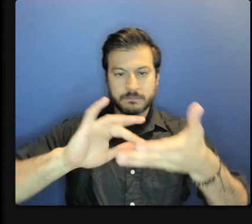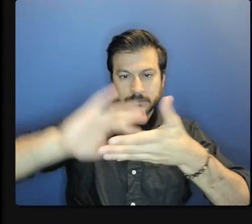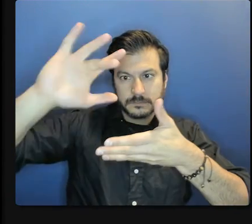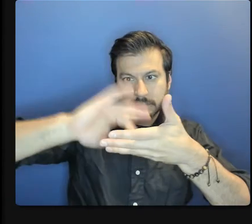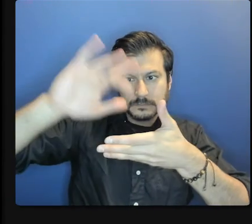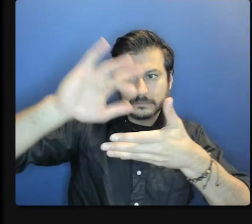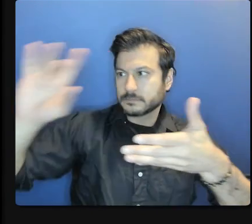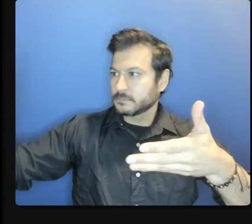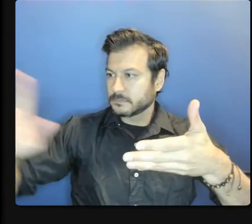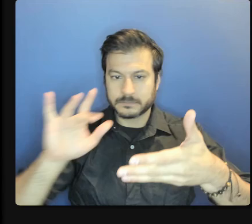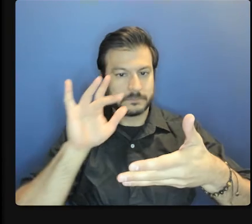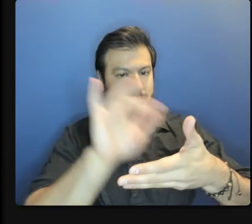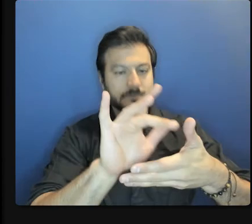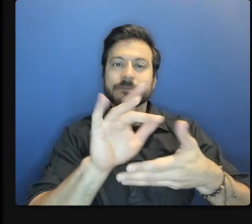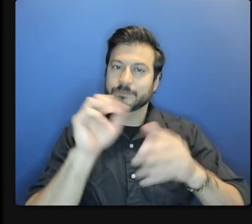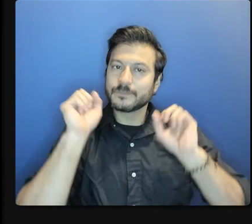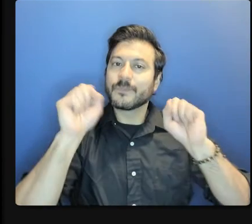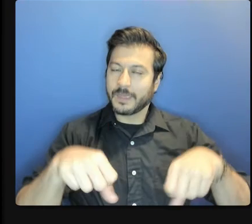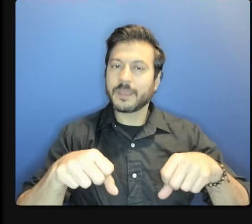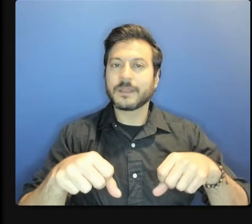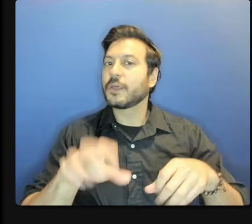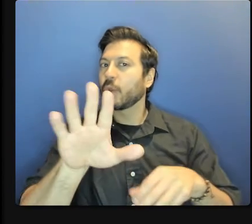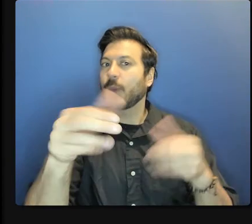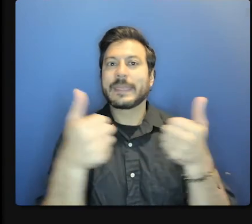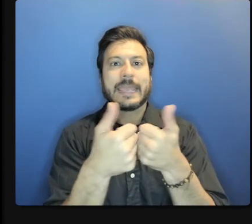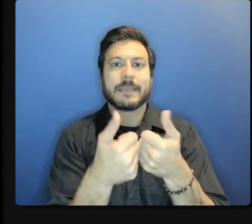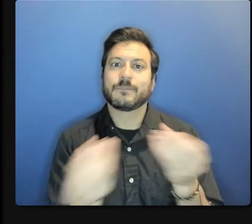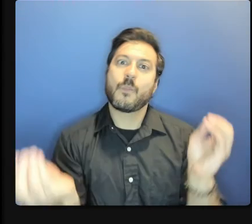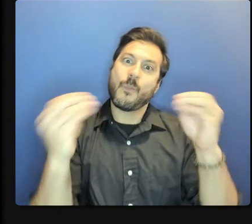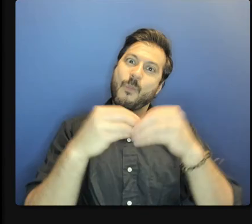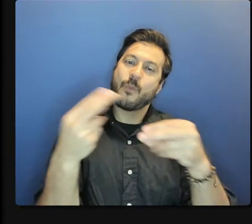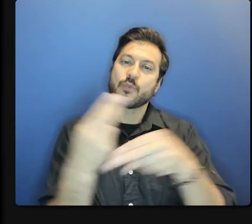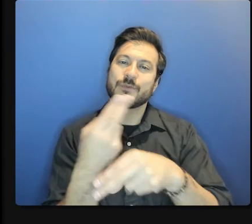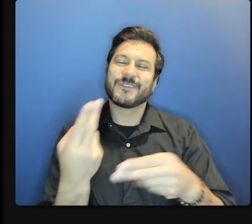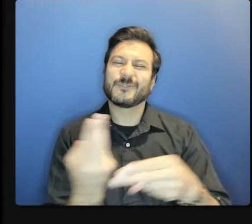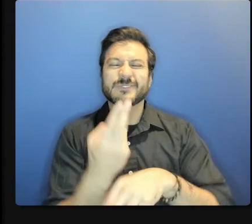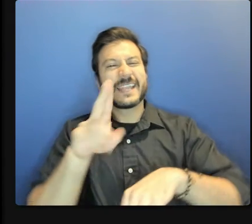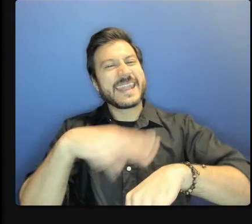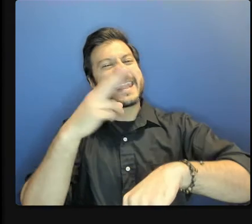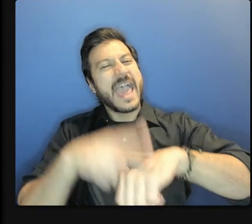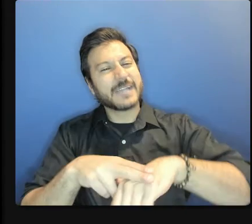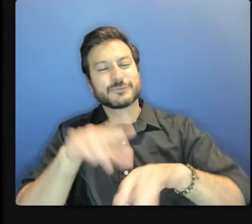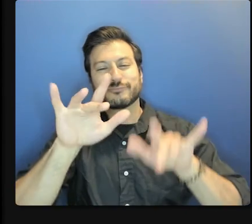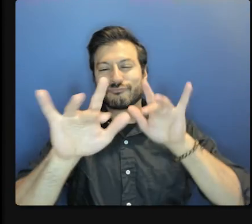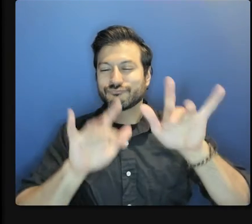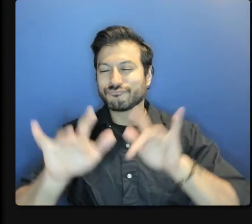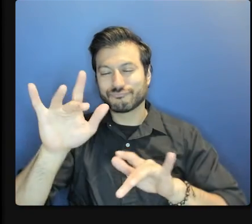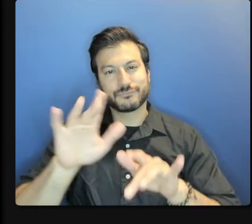and drag and drop on. Your game's just generally usable, using natural mobile gestures